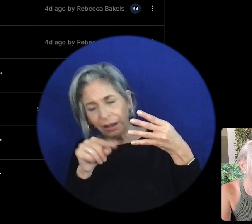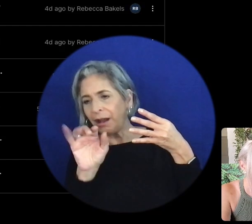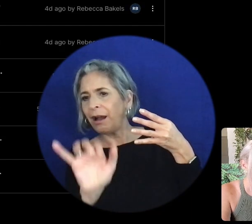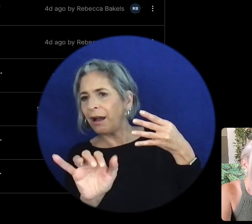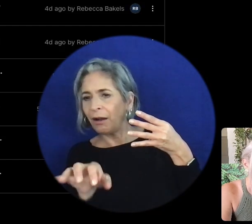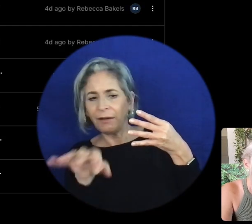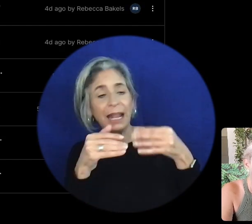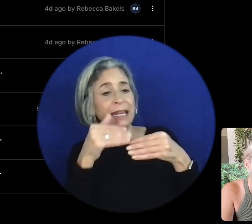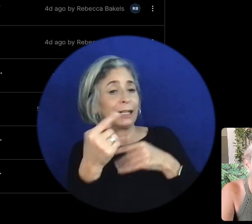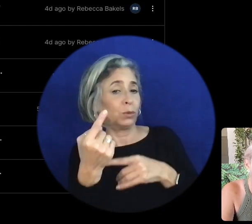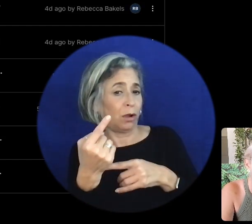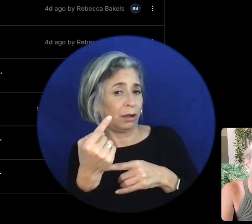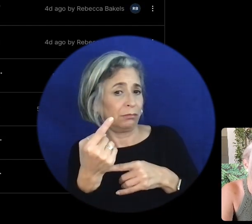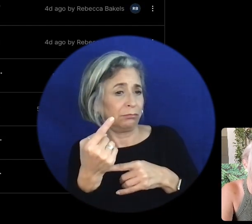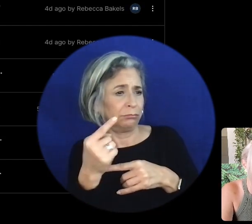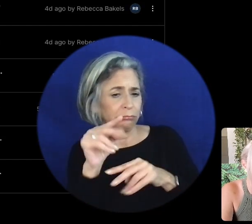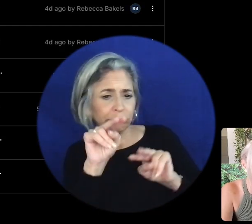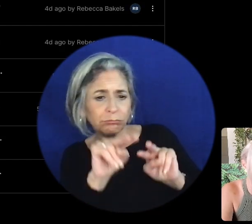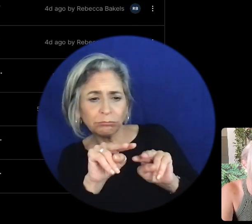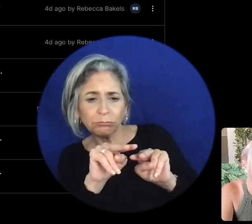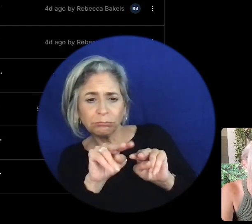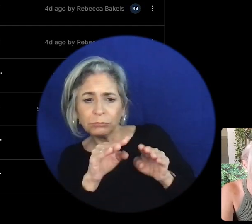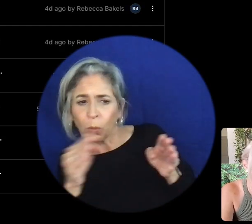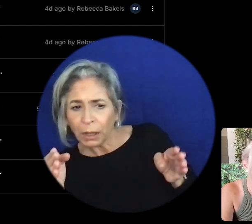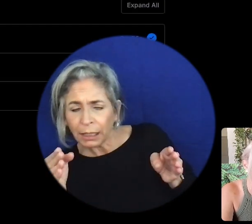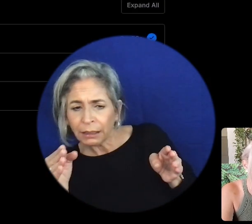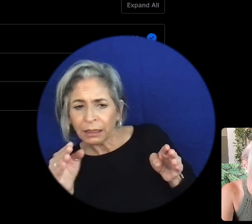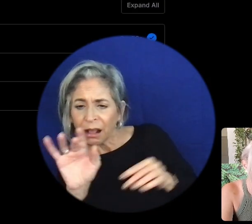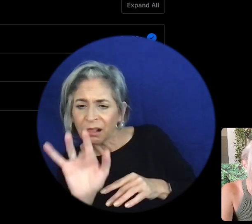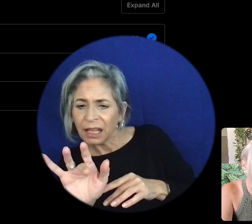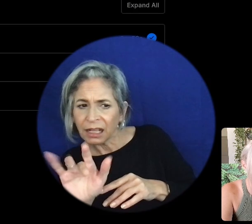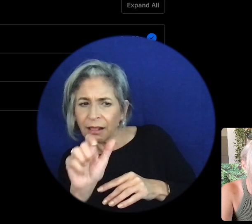All right, here's our next one.